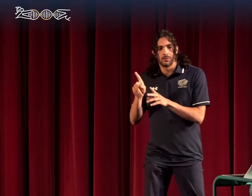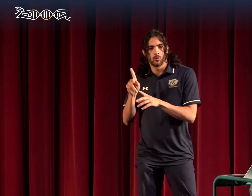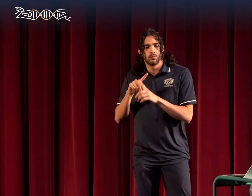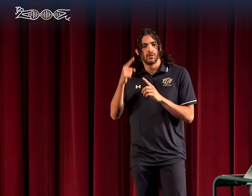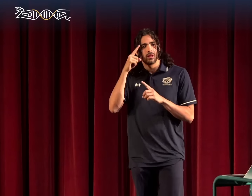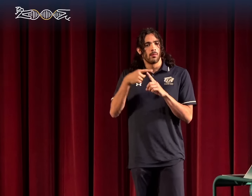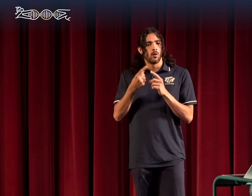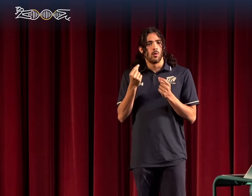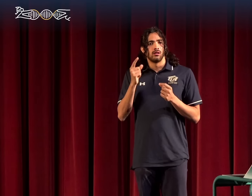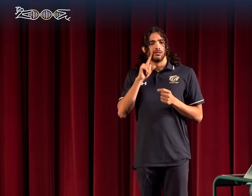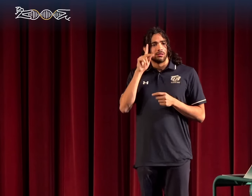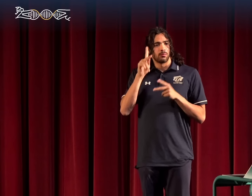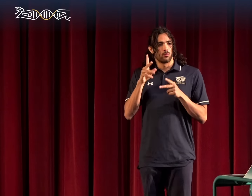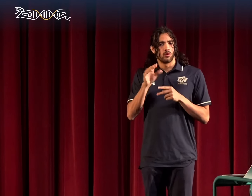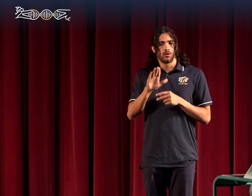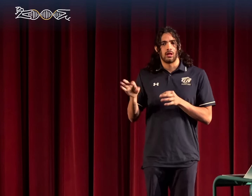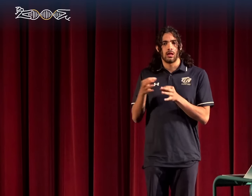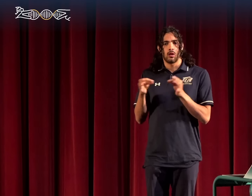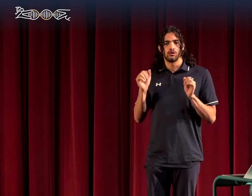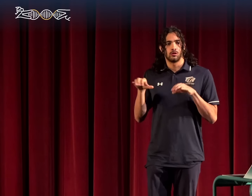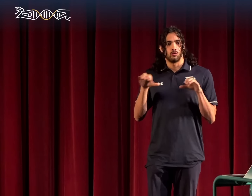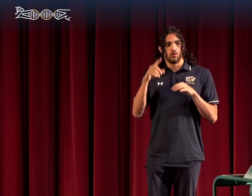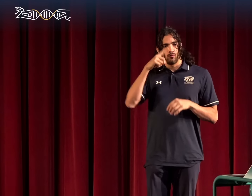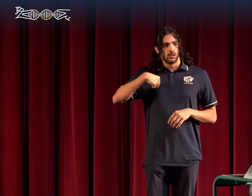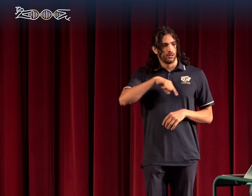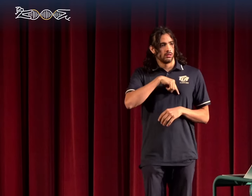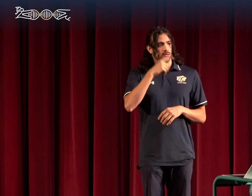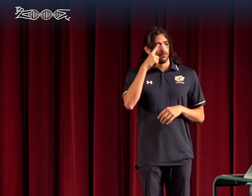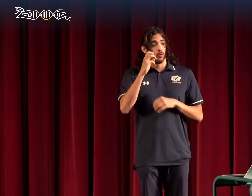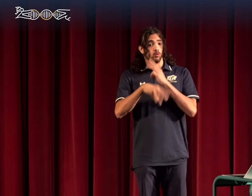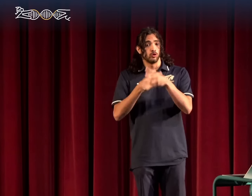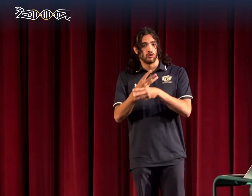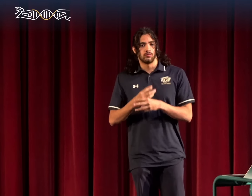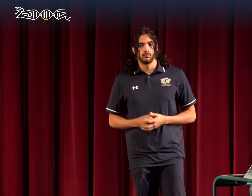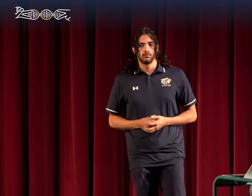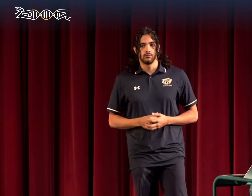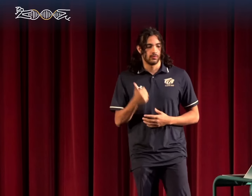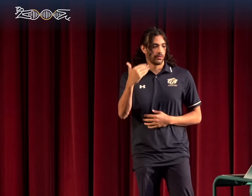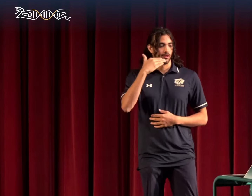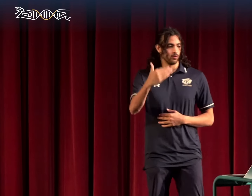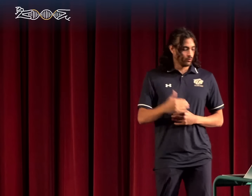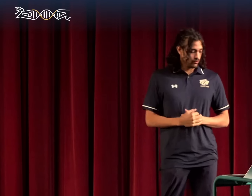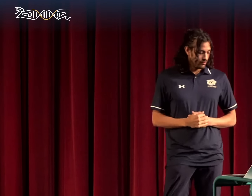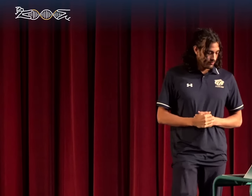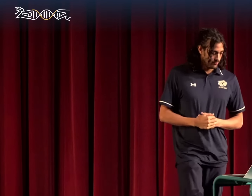what can Deaf people's language do for us and the world is a